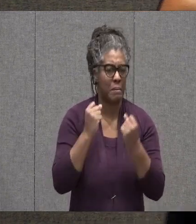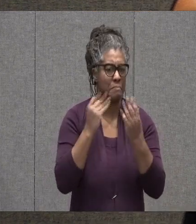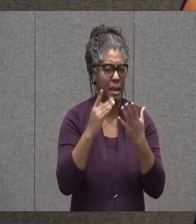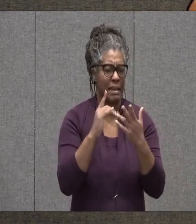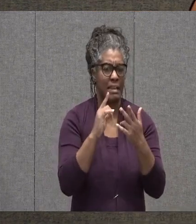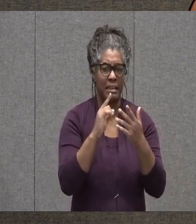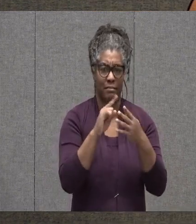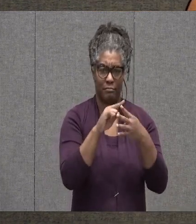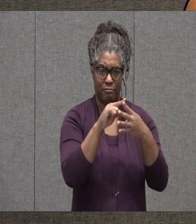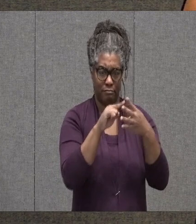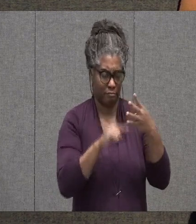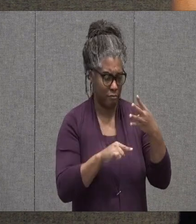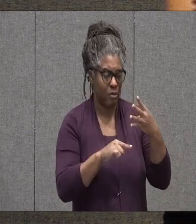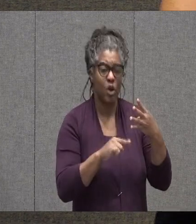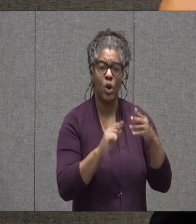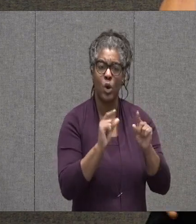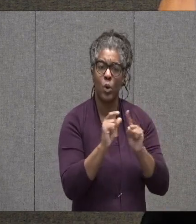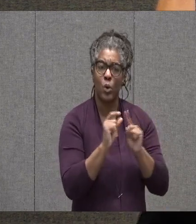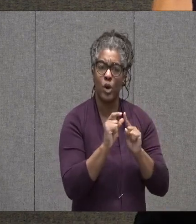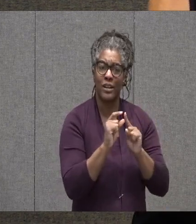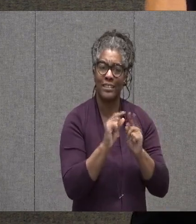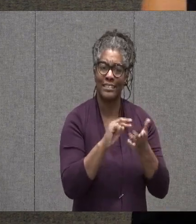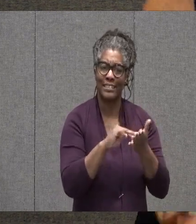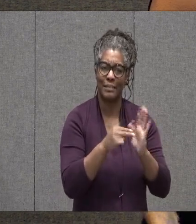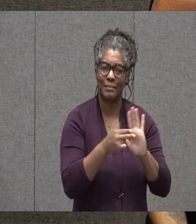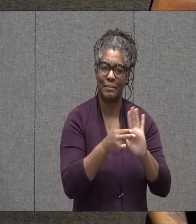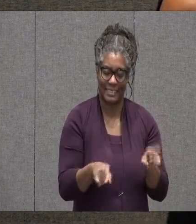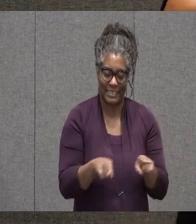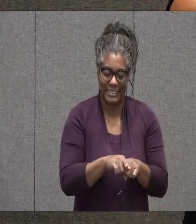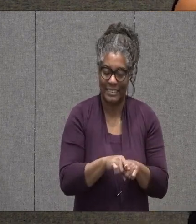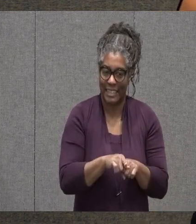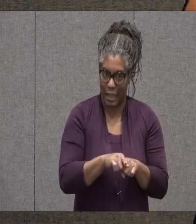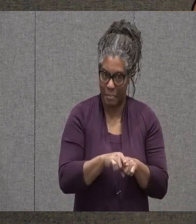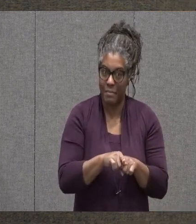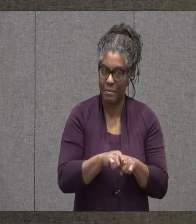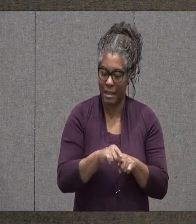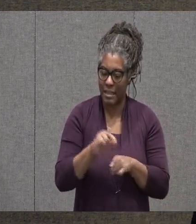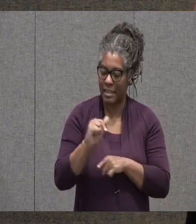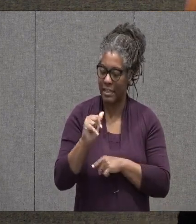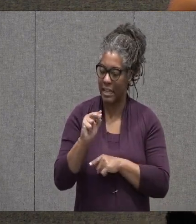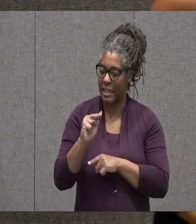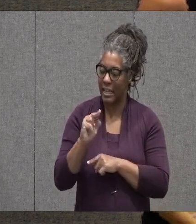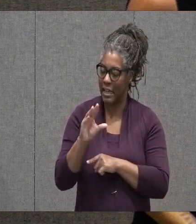This last part I'm gonna have you do on your own. Remember, this is where you draw your illustration